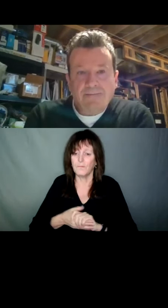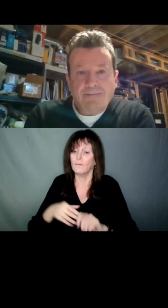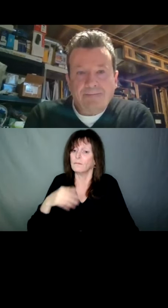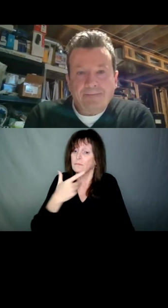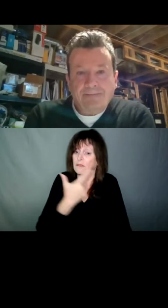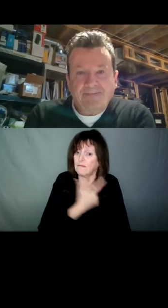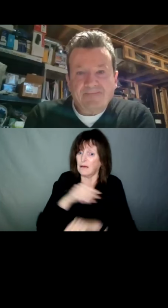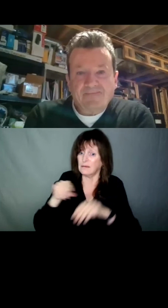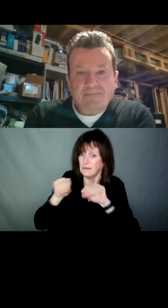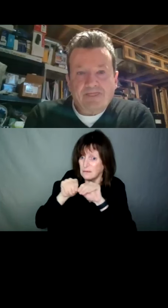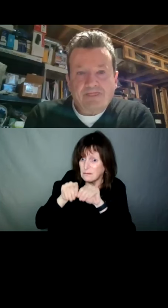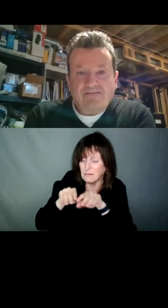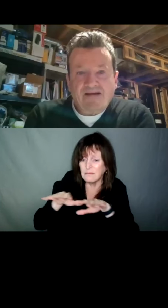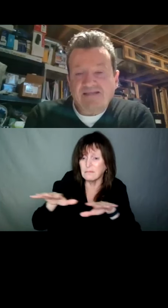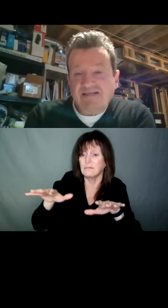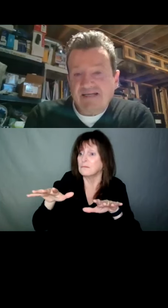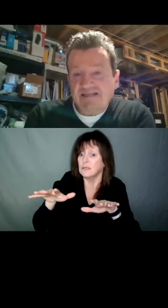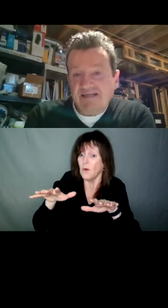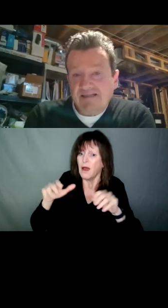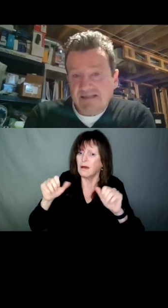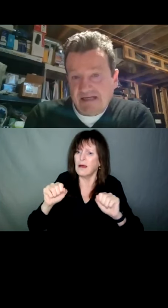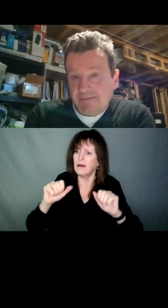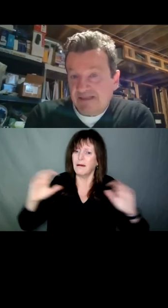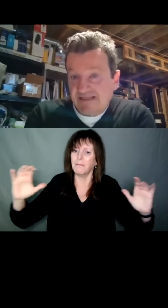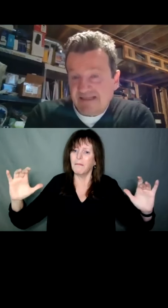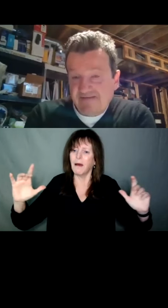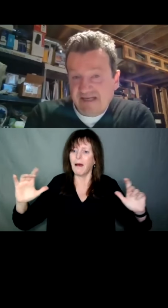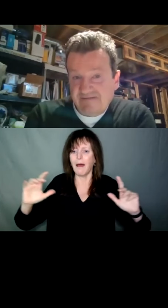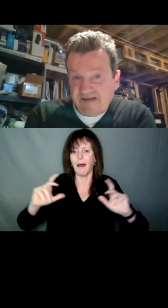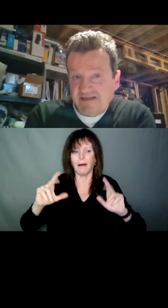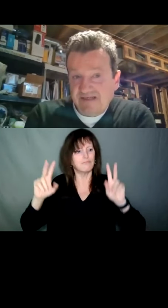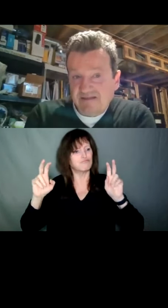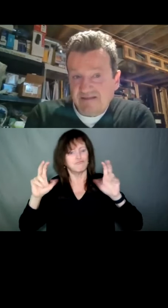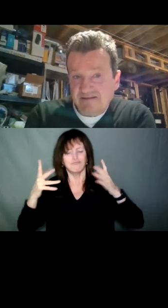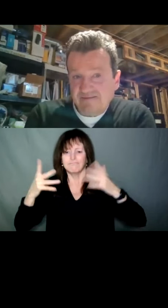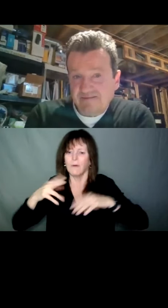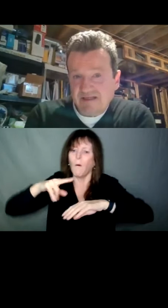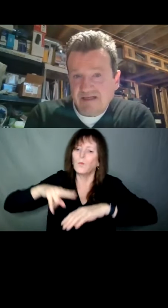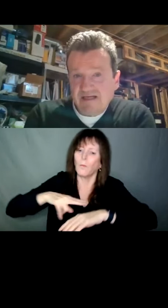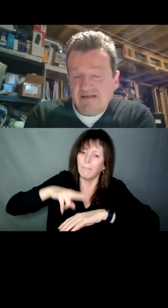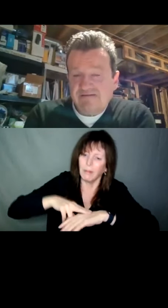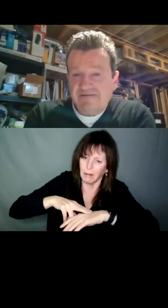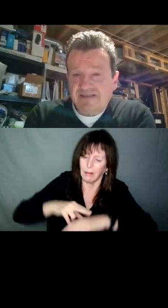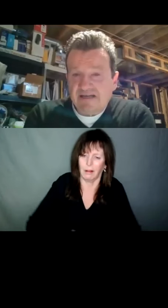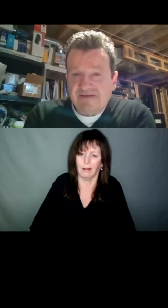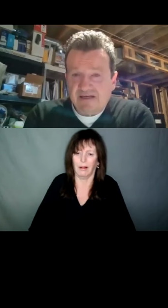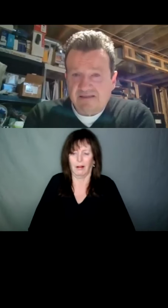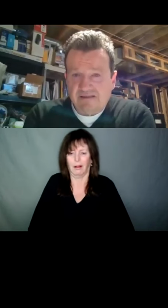is going to look like sooner . It was fast, the development of the vaccine